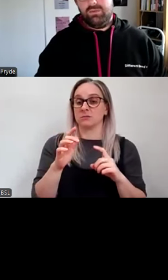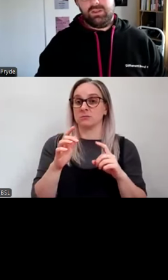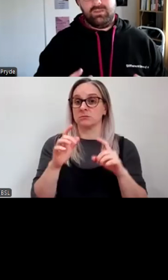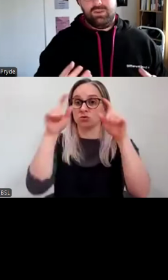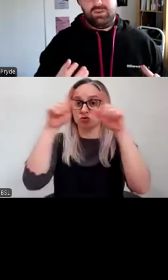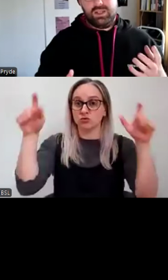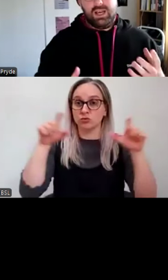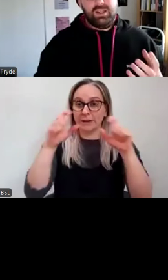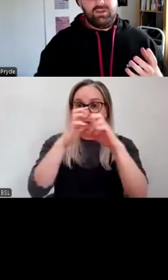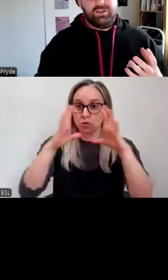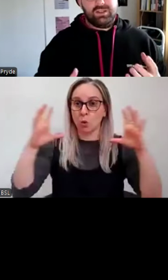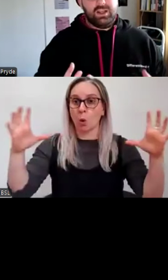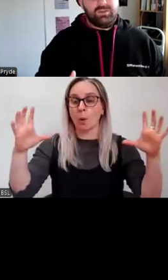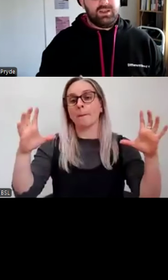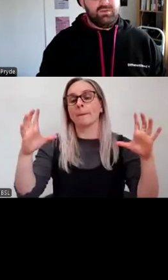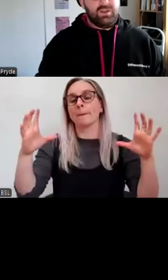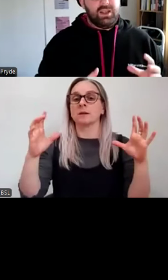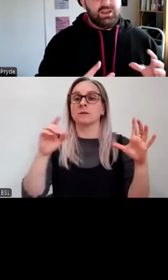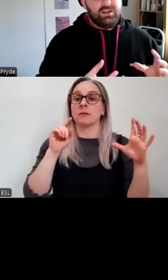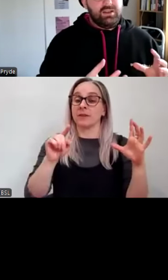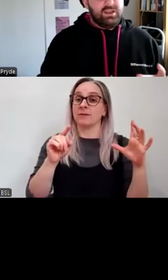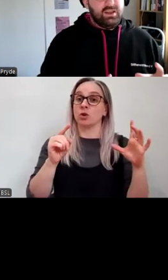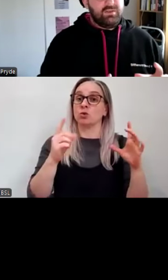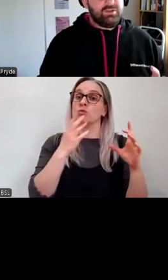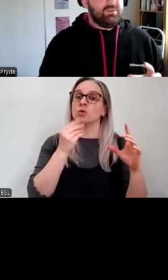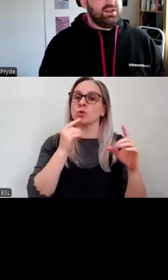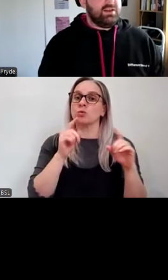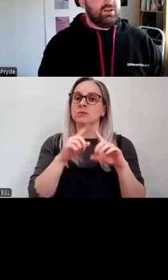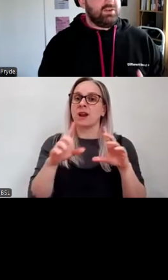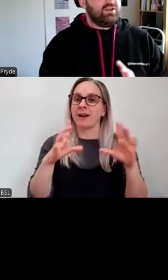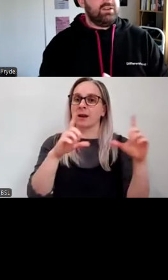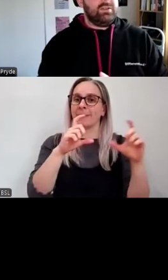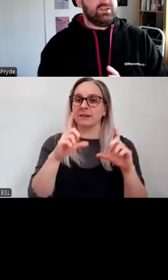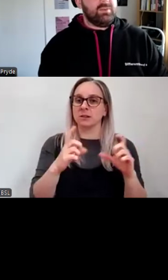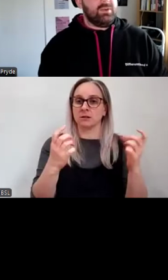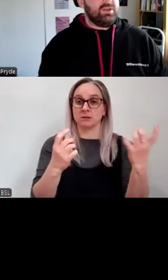Really using icons helps convey the original meaning of color to someone